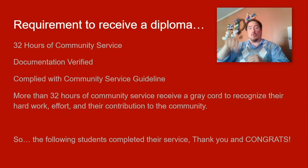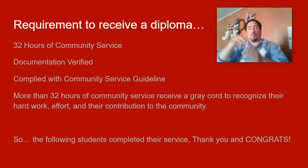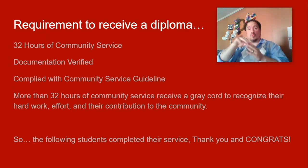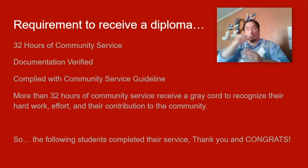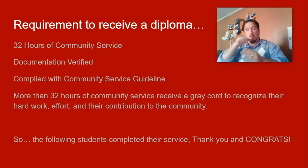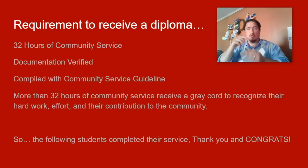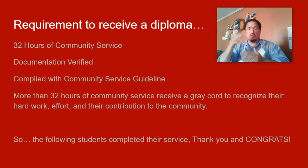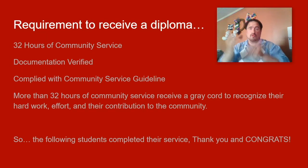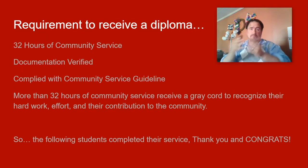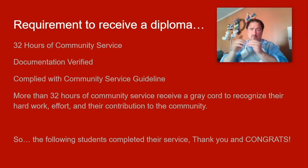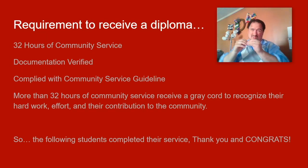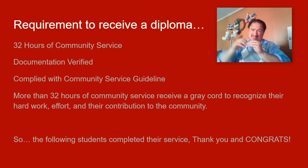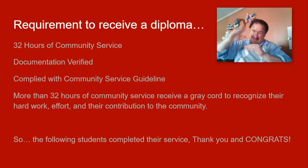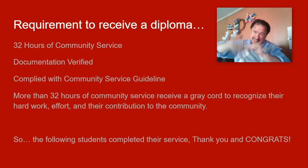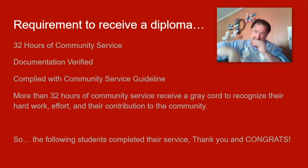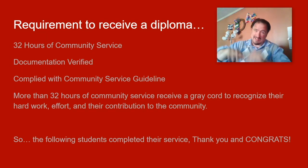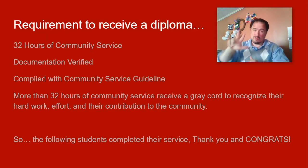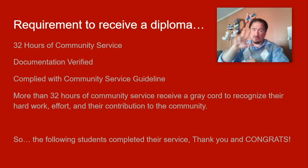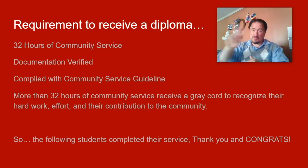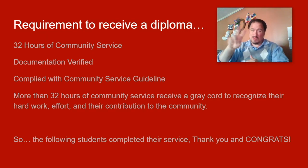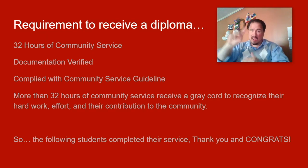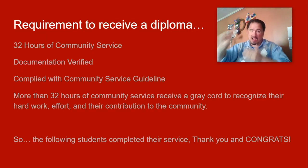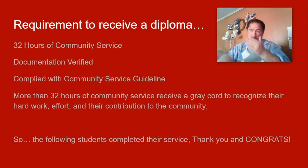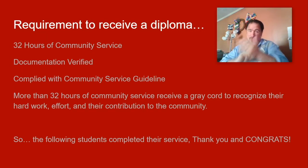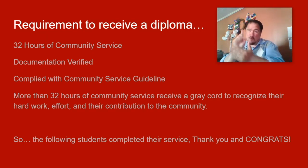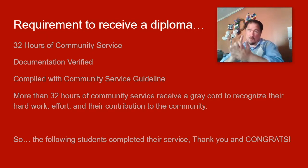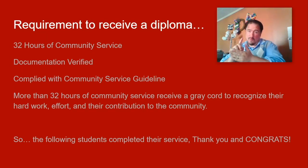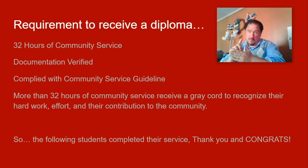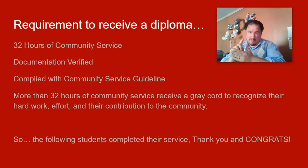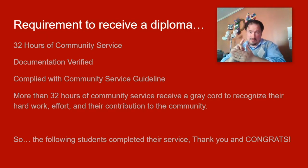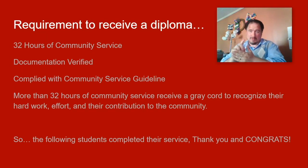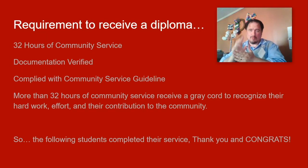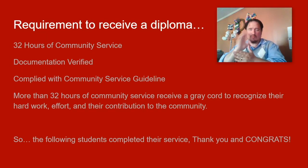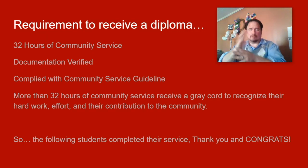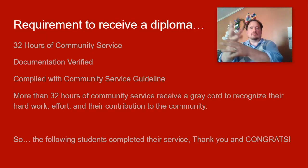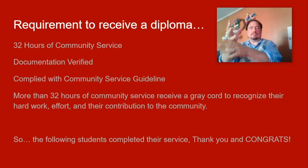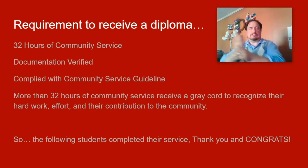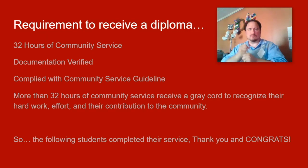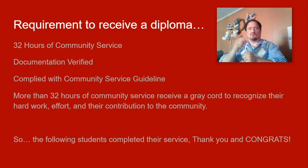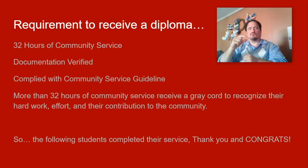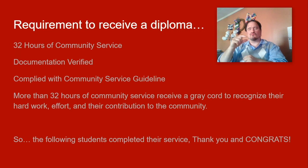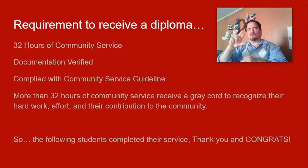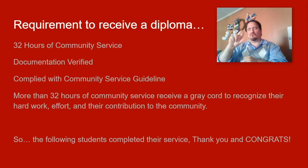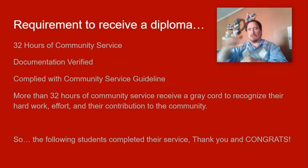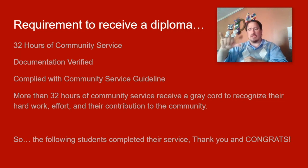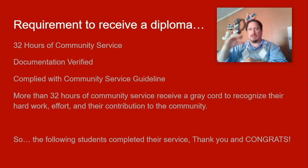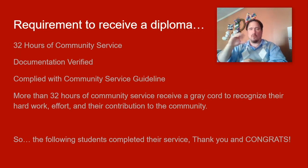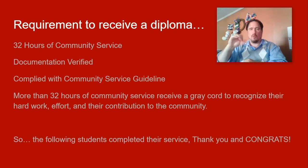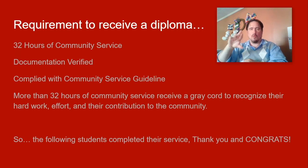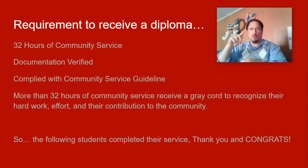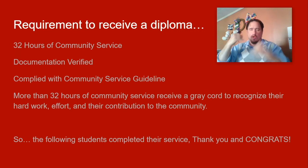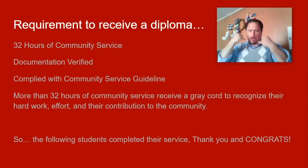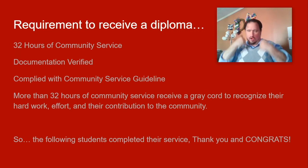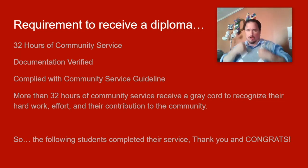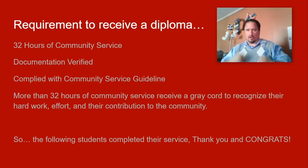Students who volunteer at least 32 hours will receive gray chords to wear with their graduation